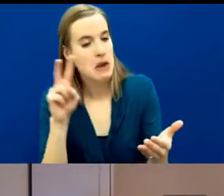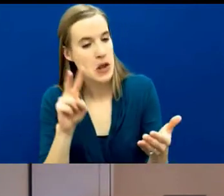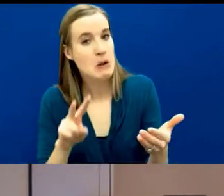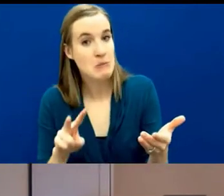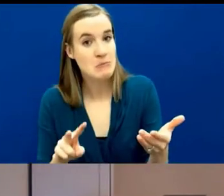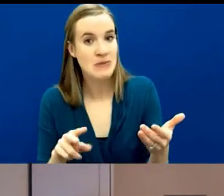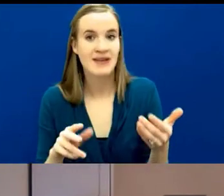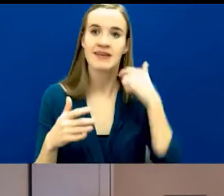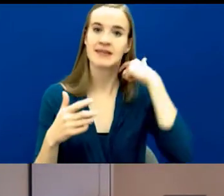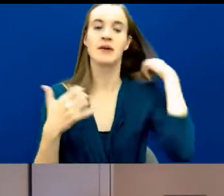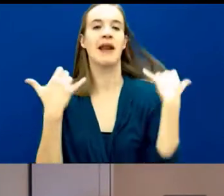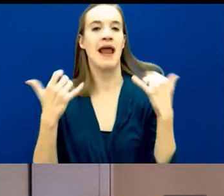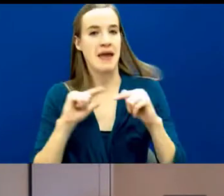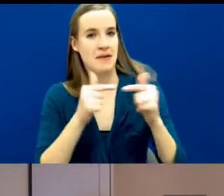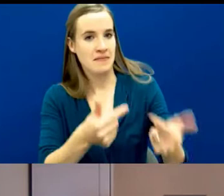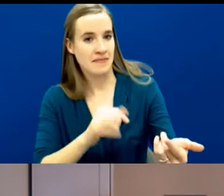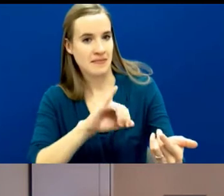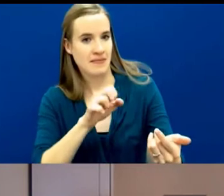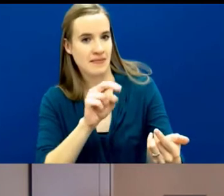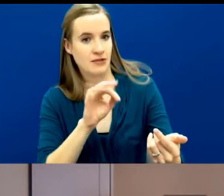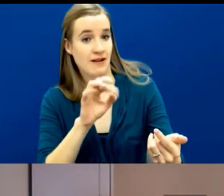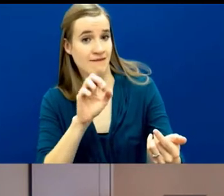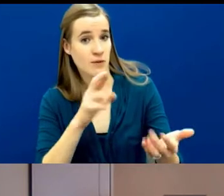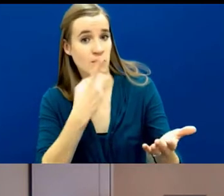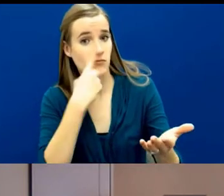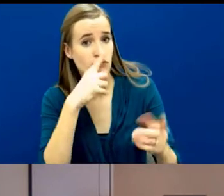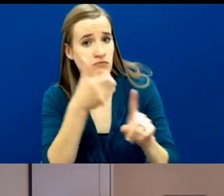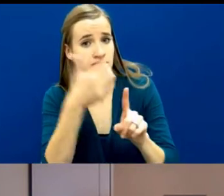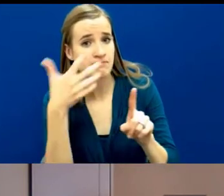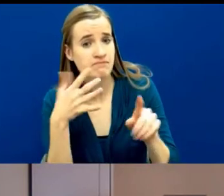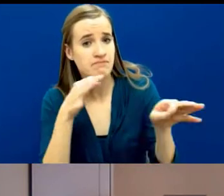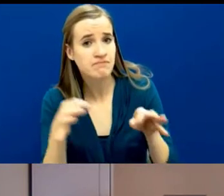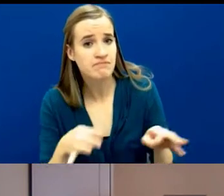ask Jennifer, can you tell us about like, what it was like when you got this